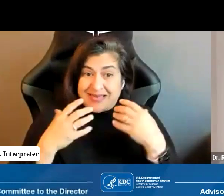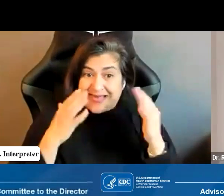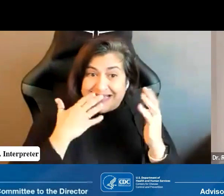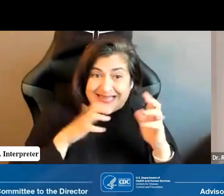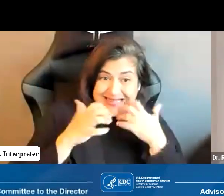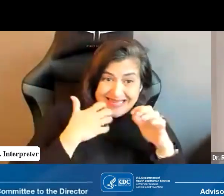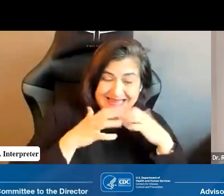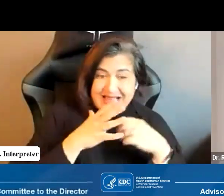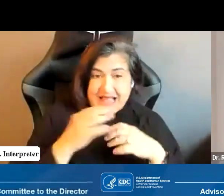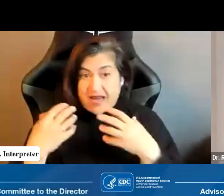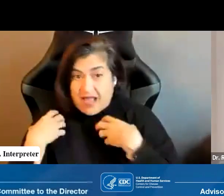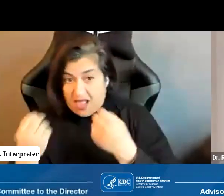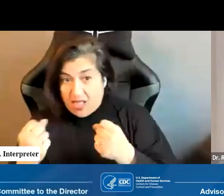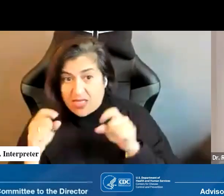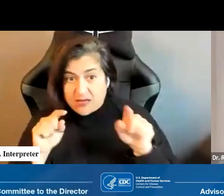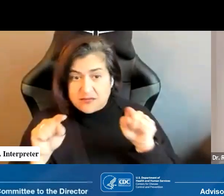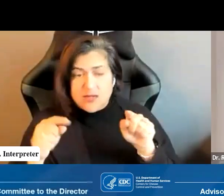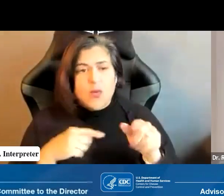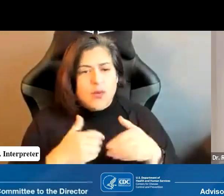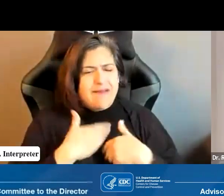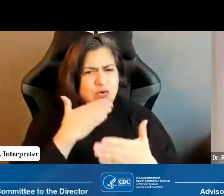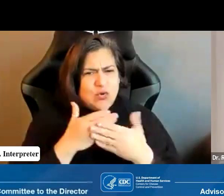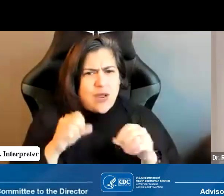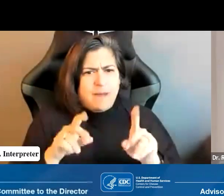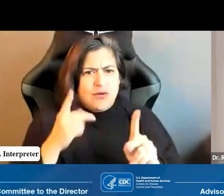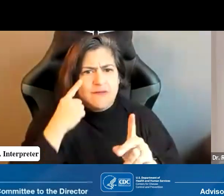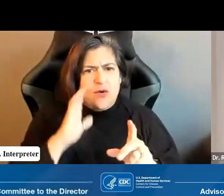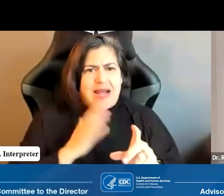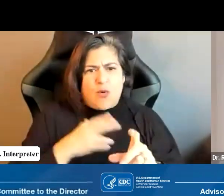with our NOAA partners and like thinking on the weather side,